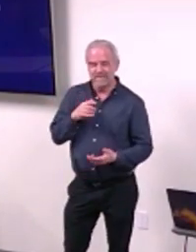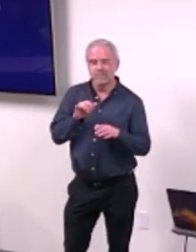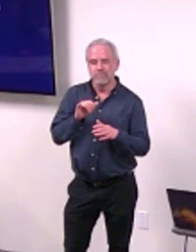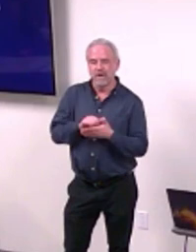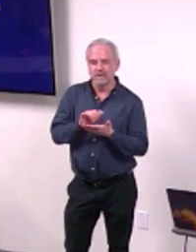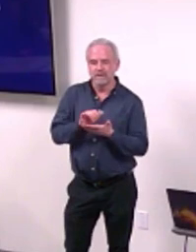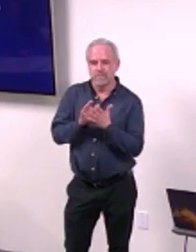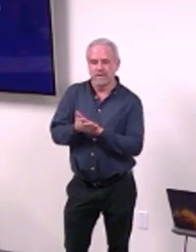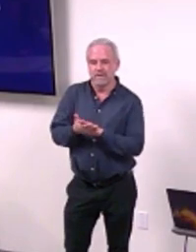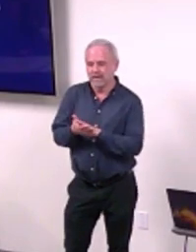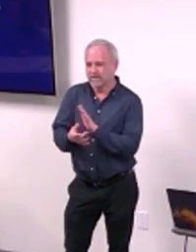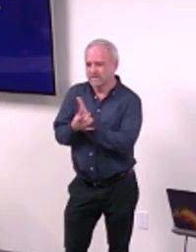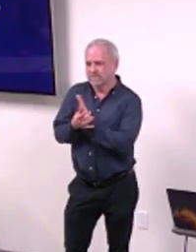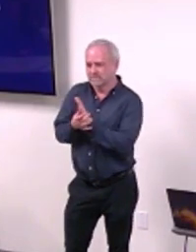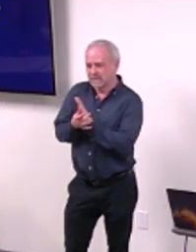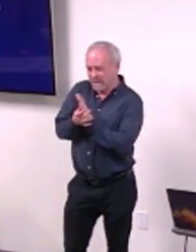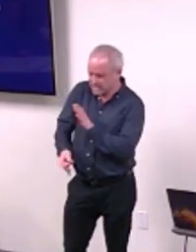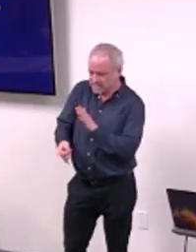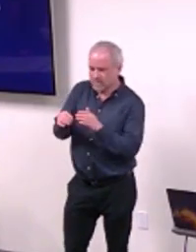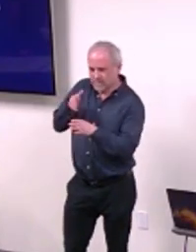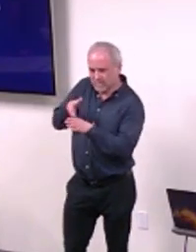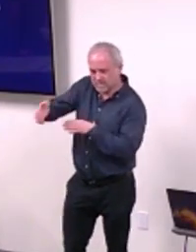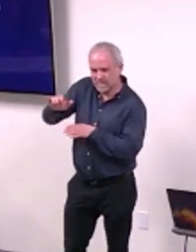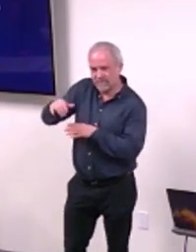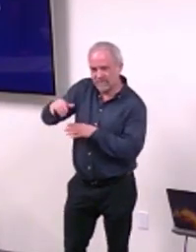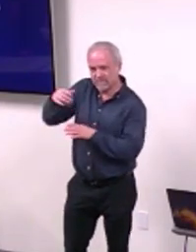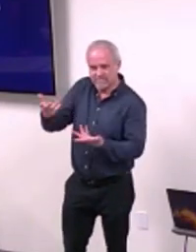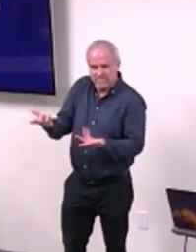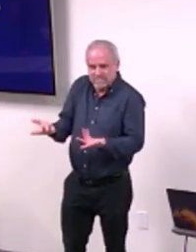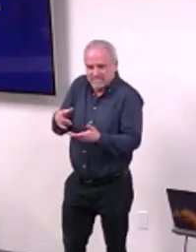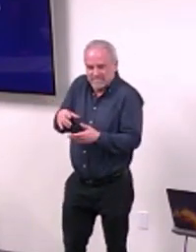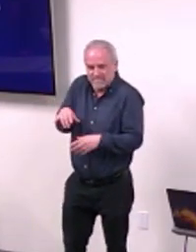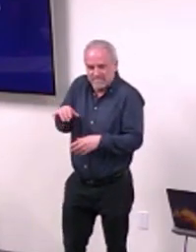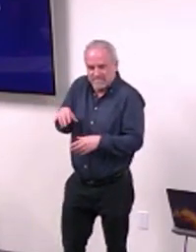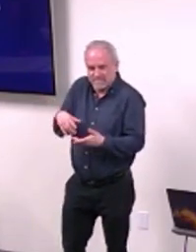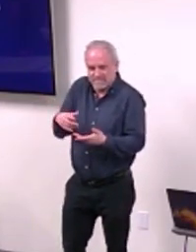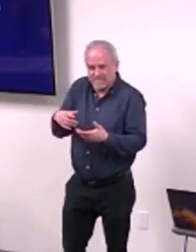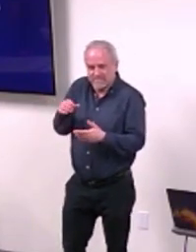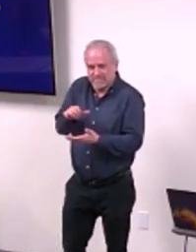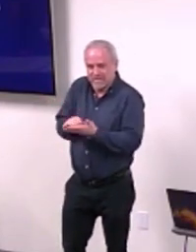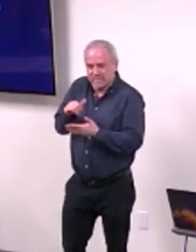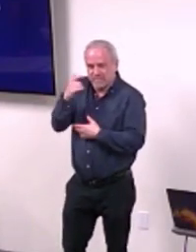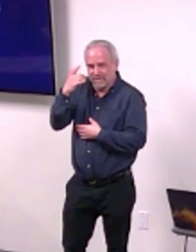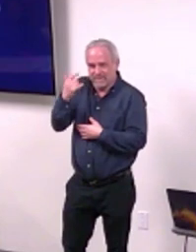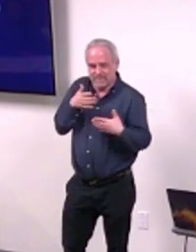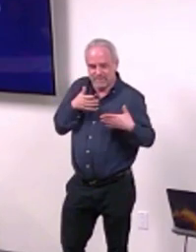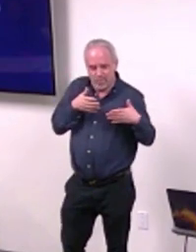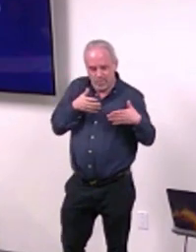And that's just because of again how disability has been created in this context.